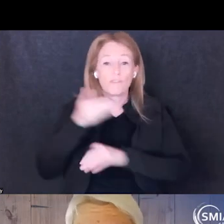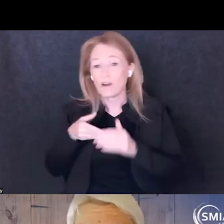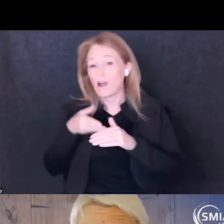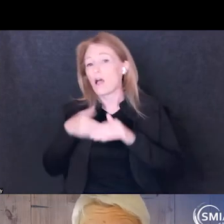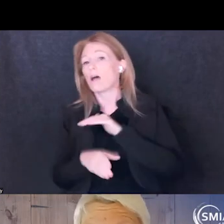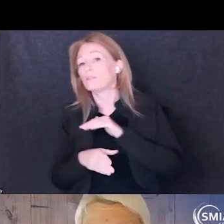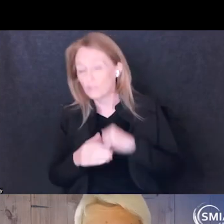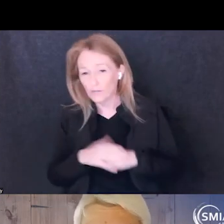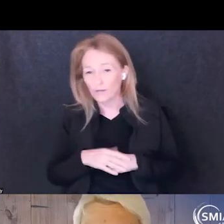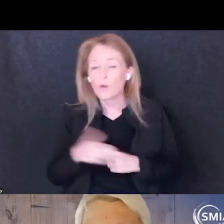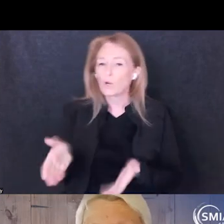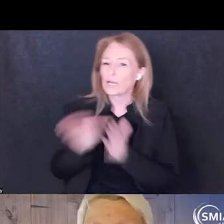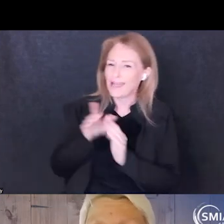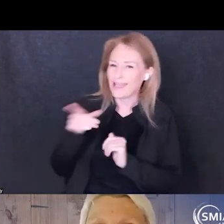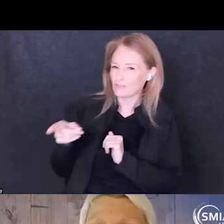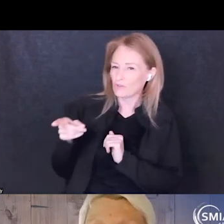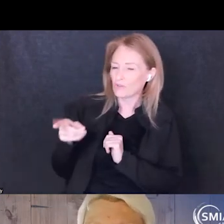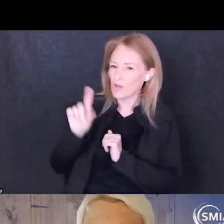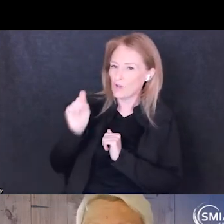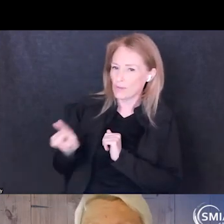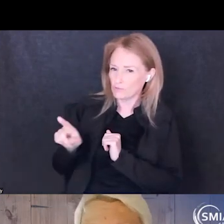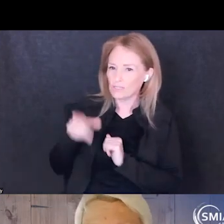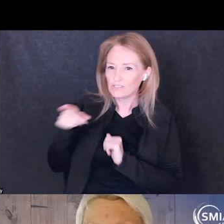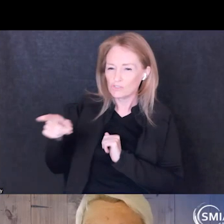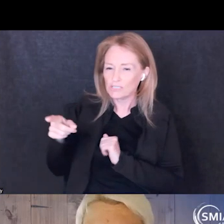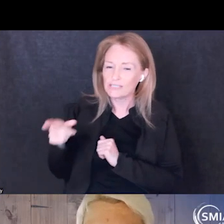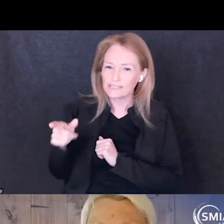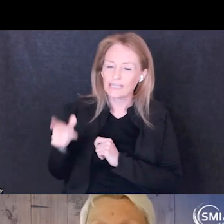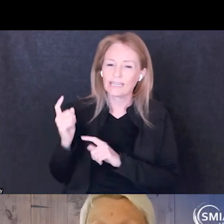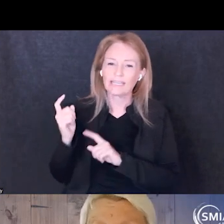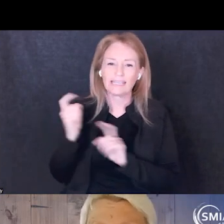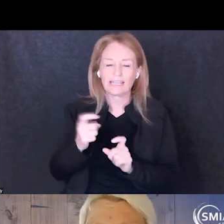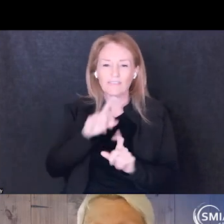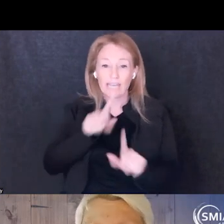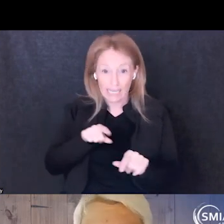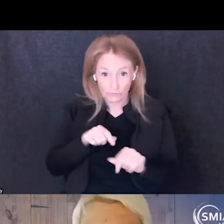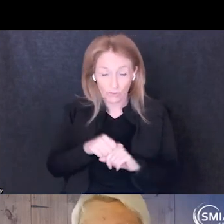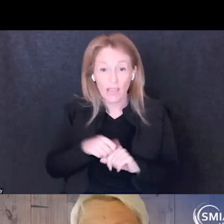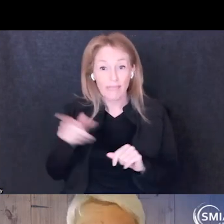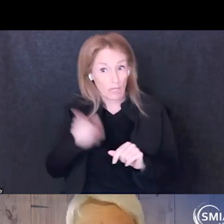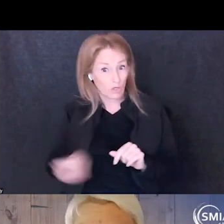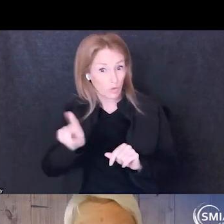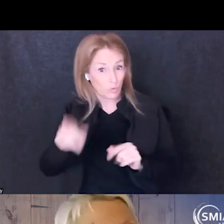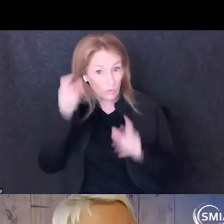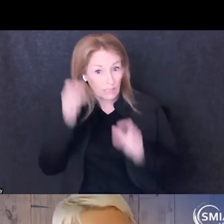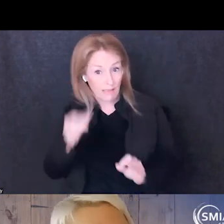GOING TO GIVE US A CUT LINE AND YOU ARE GOING TO GUESS IF THE ANSWER IS HIGHER OR LOWER.